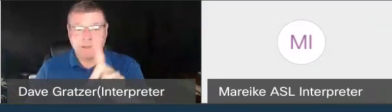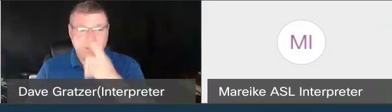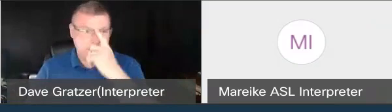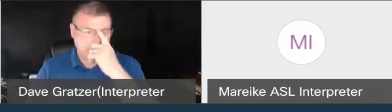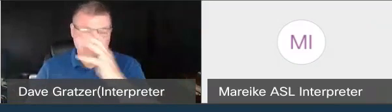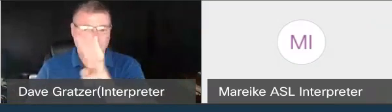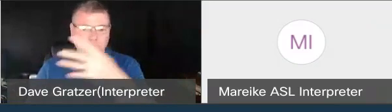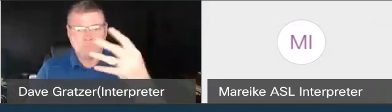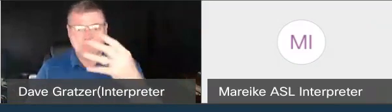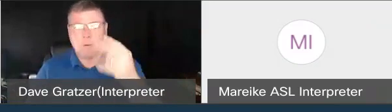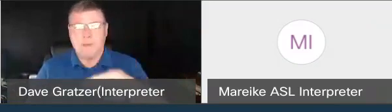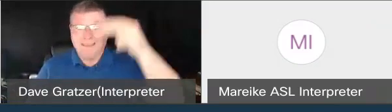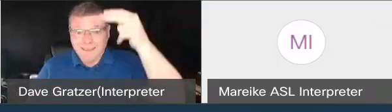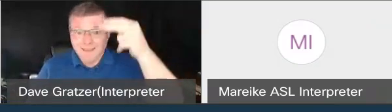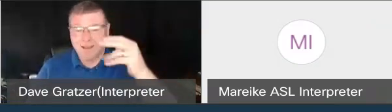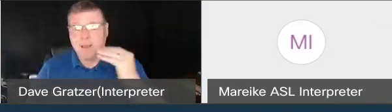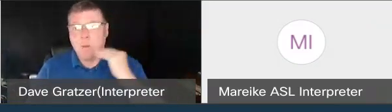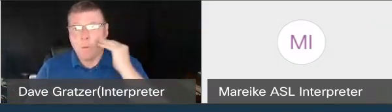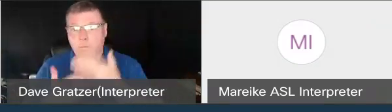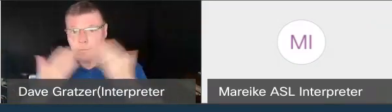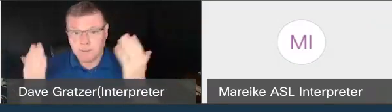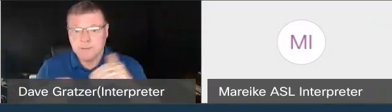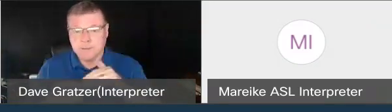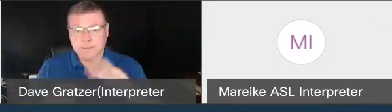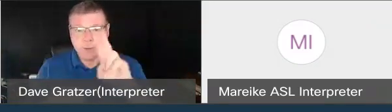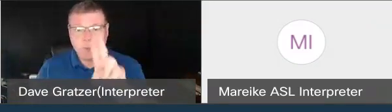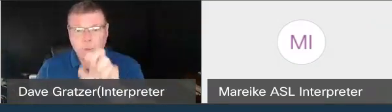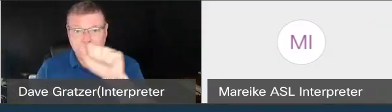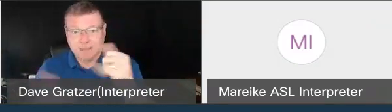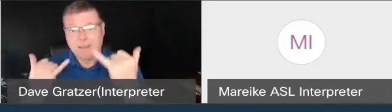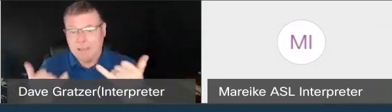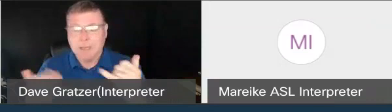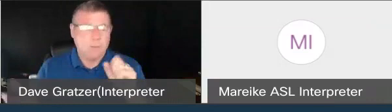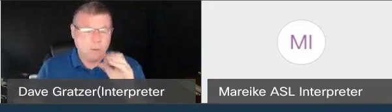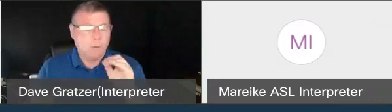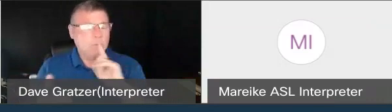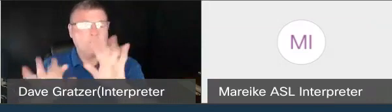homeless population in the United States at the moment, so this is, uh, a really important issue for us